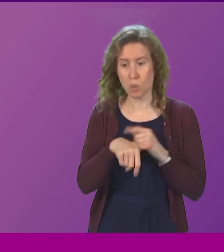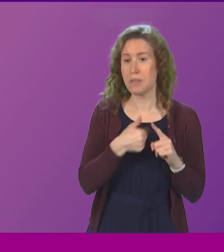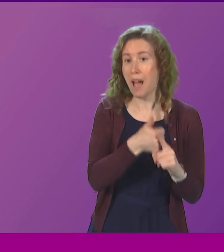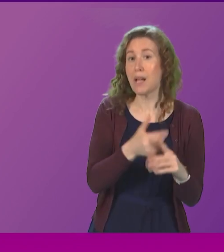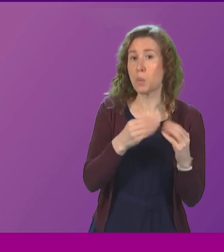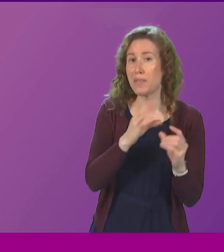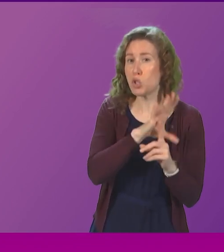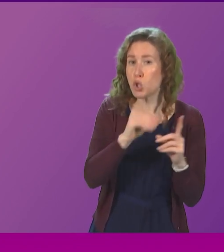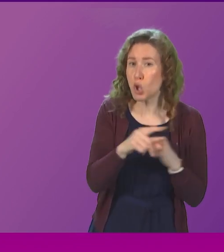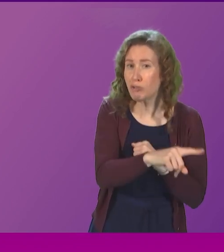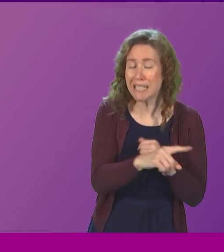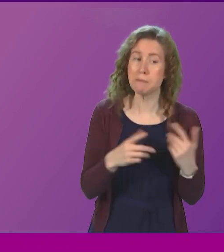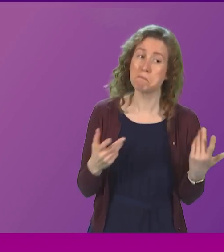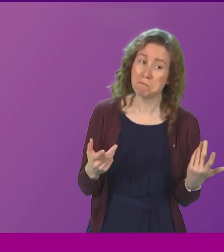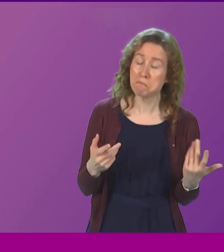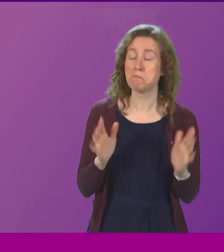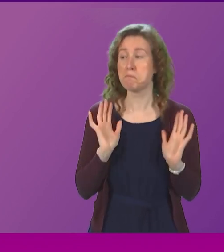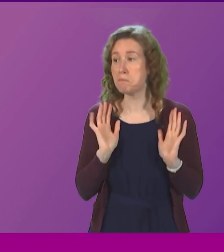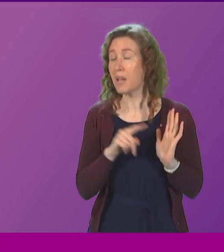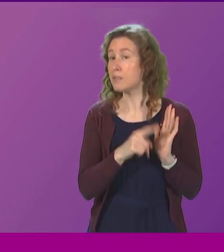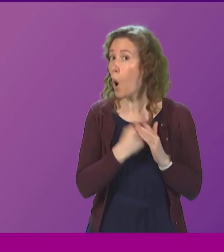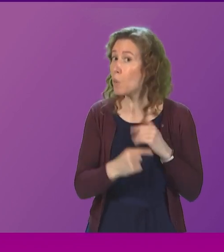However, that is not the only issue on which he has sided with the Tories.